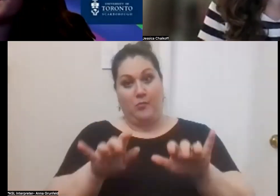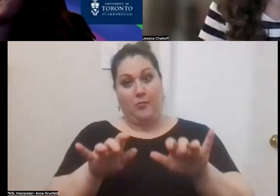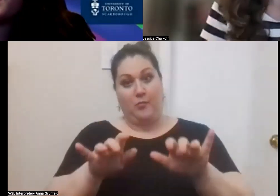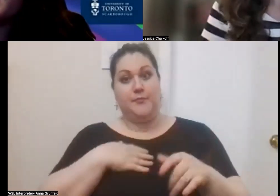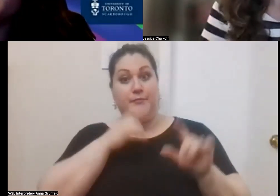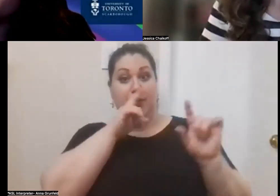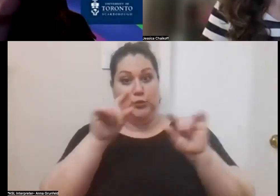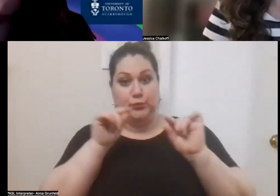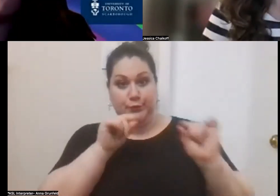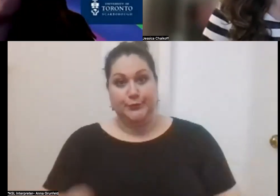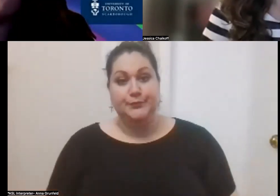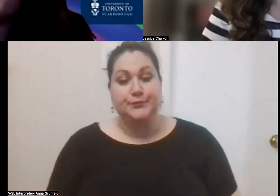Thank you, Jessica.